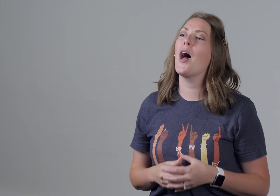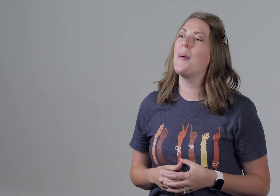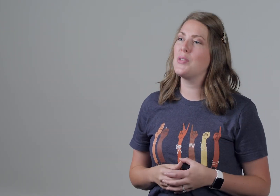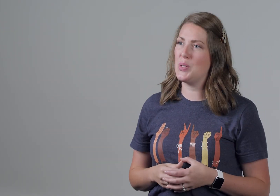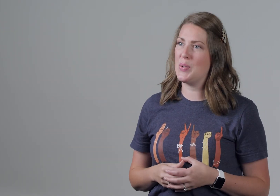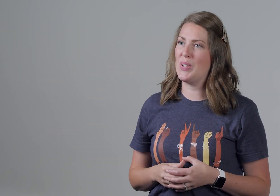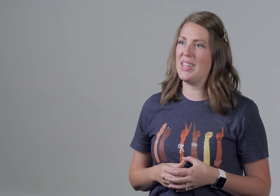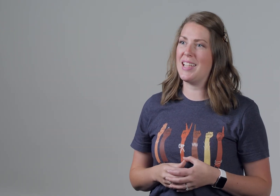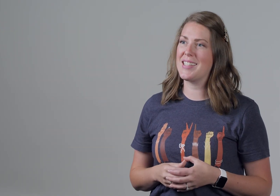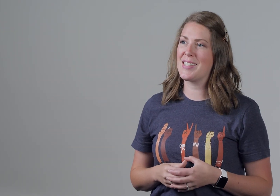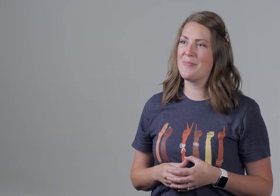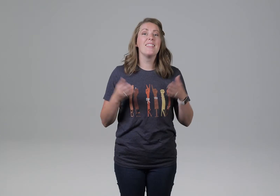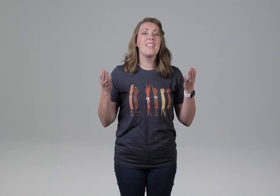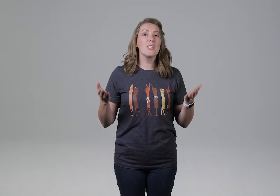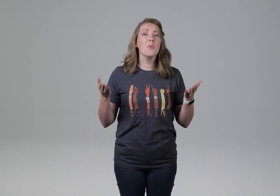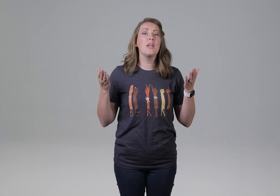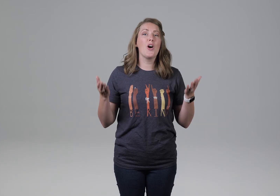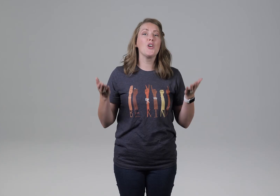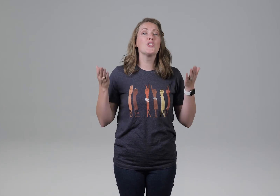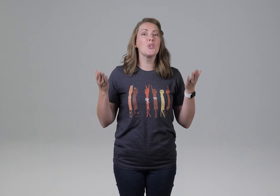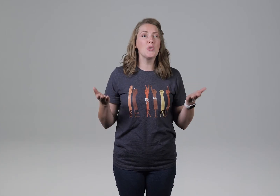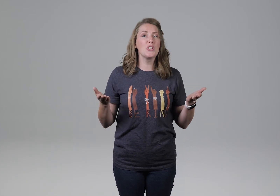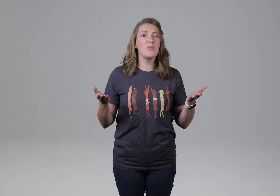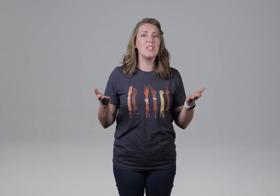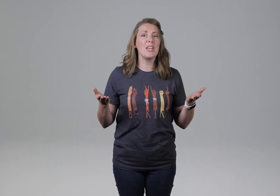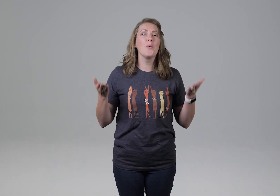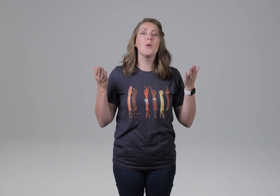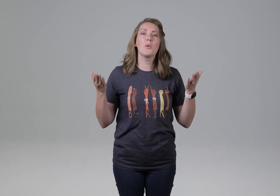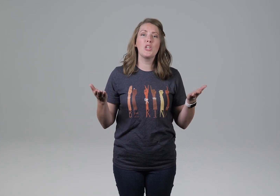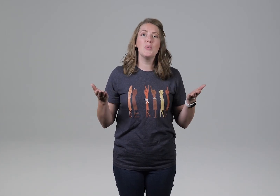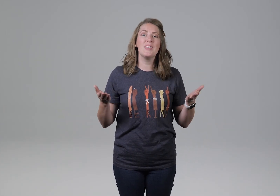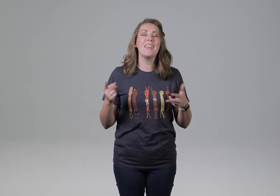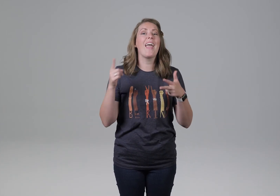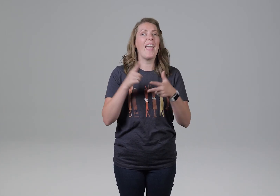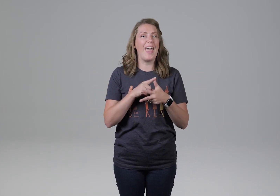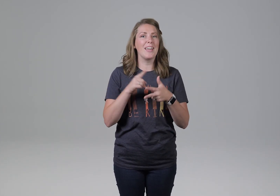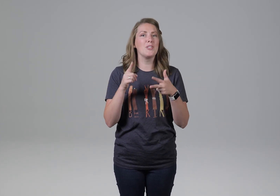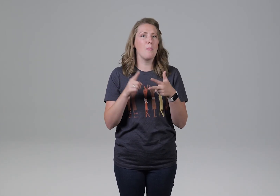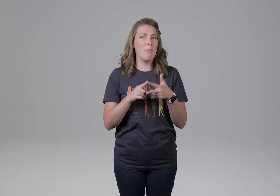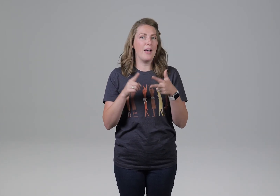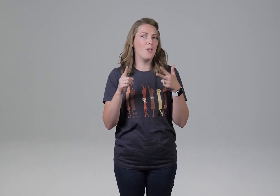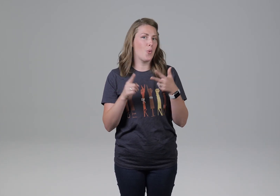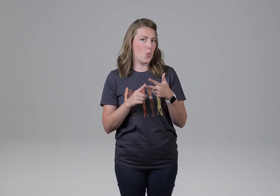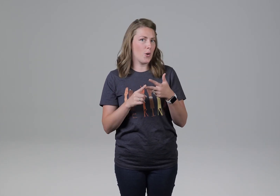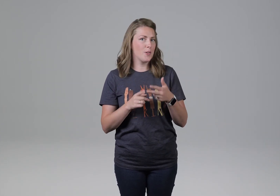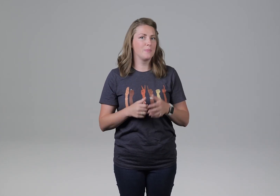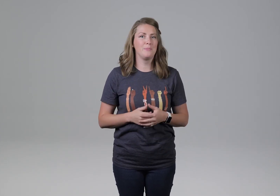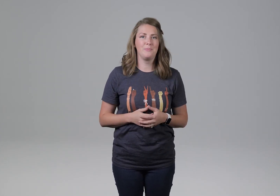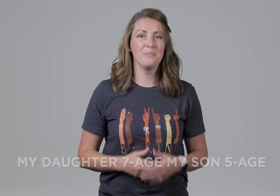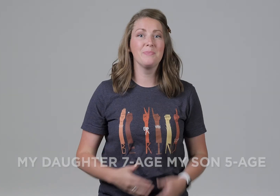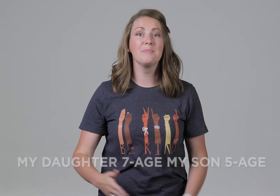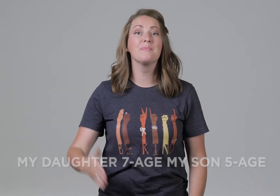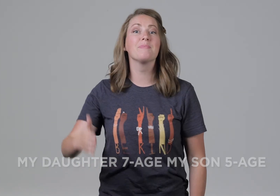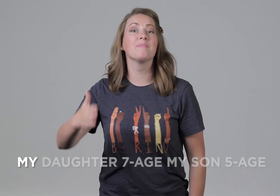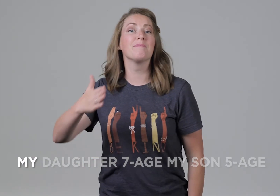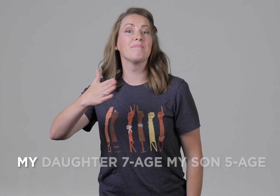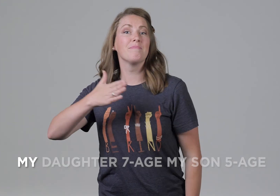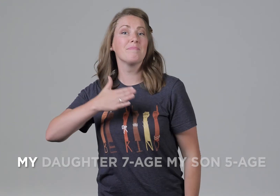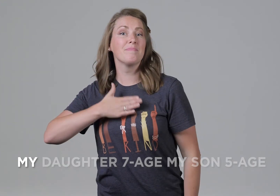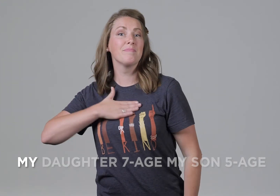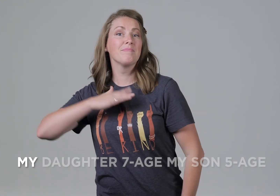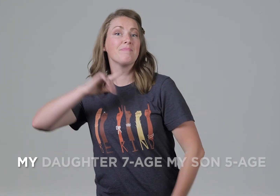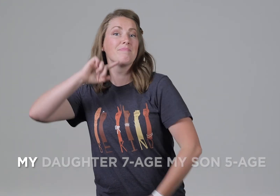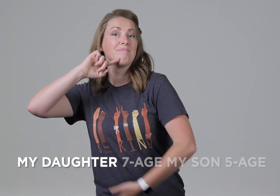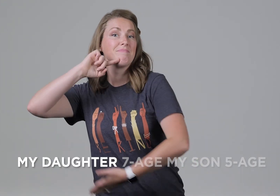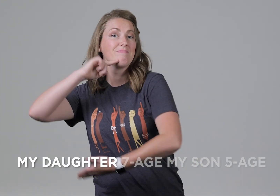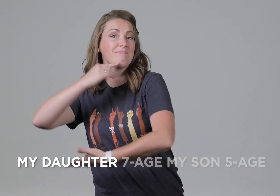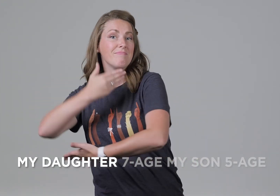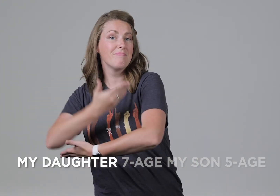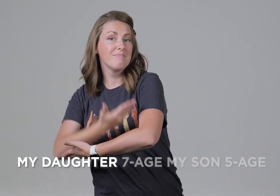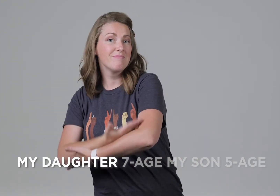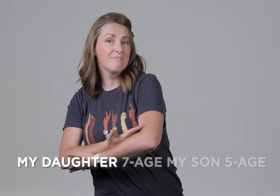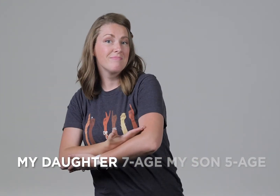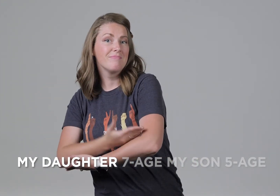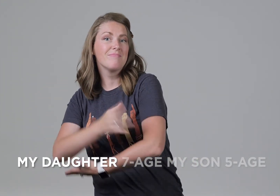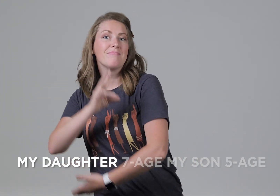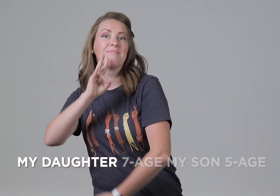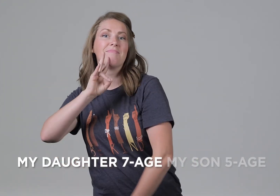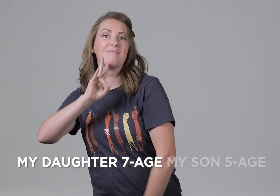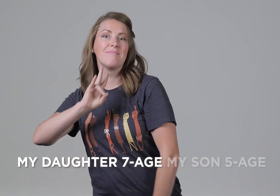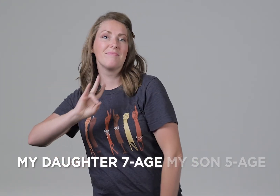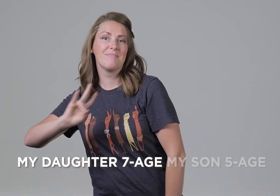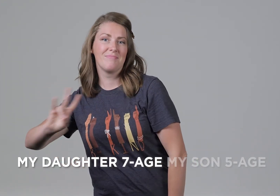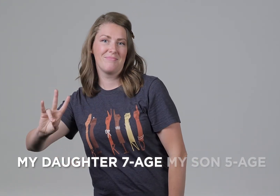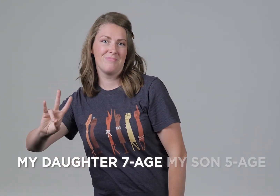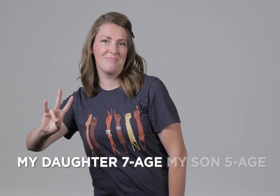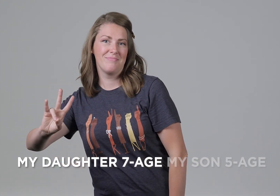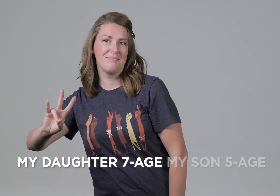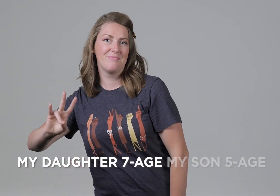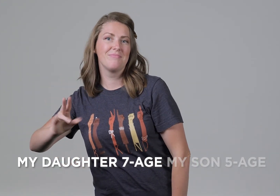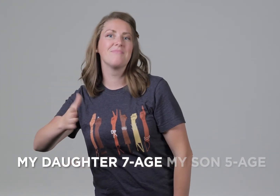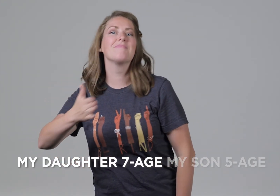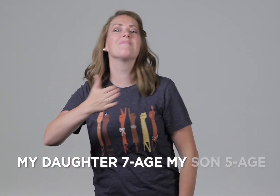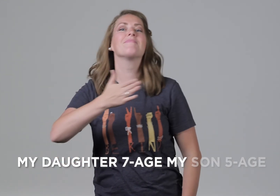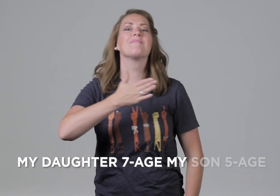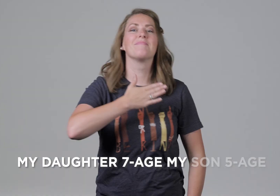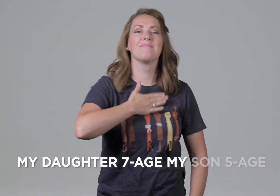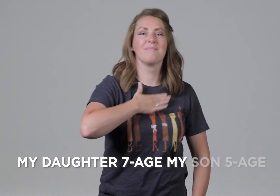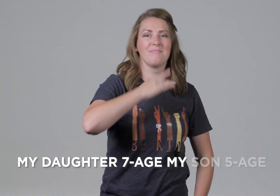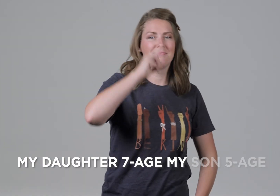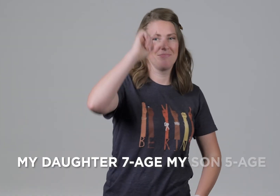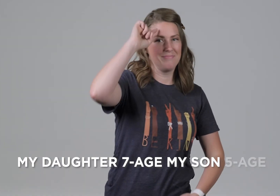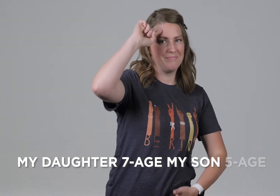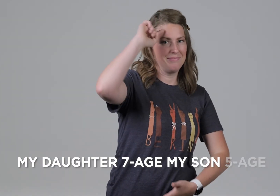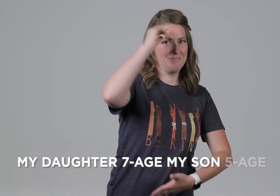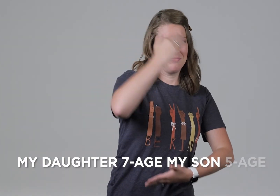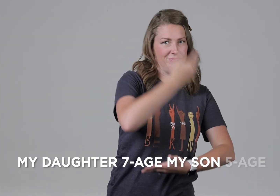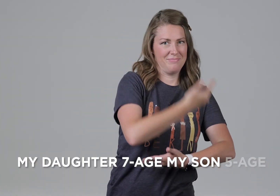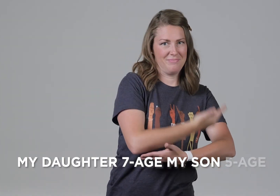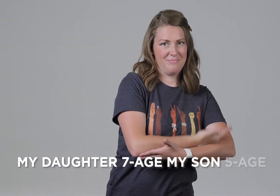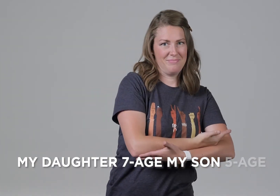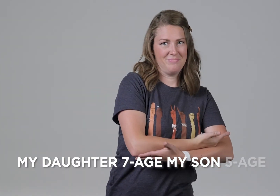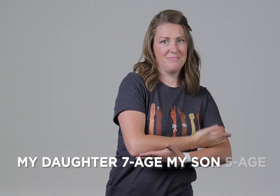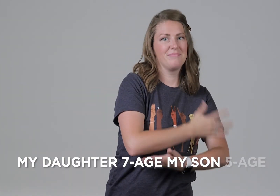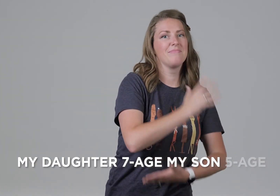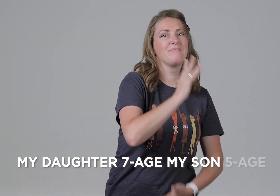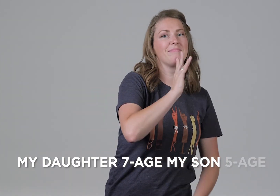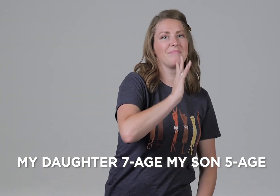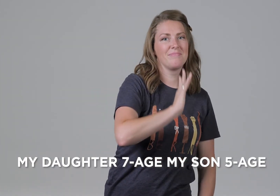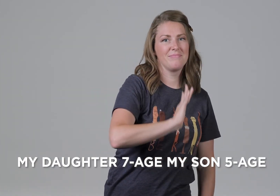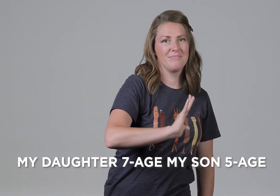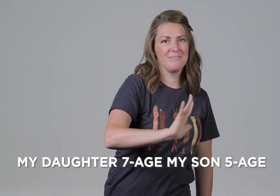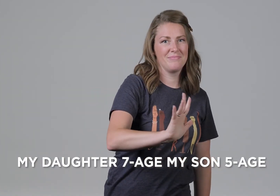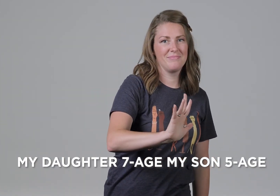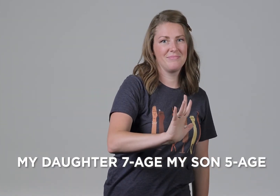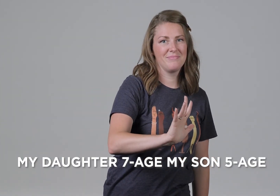about two different things. That's what we call shoulder shifting when we're using and, but, or, or.